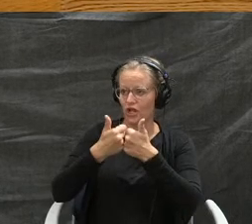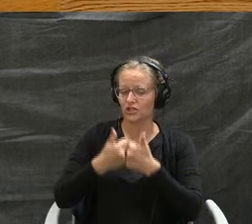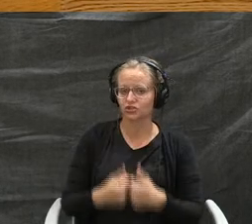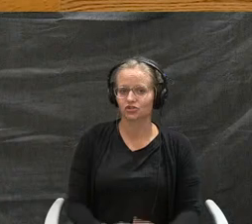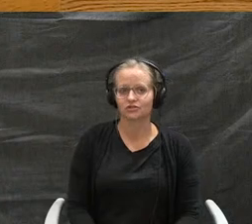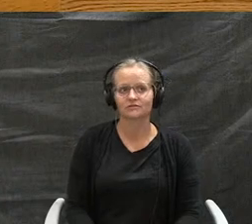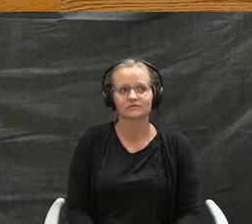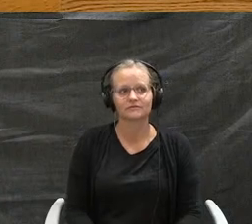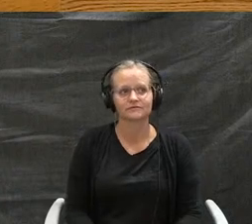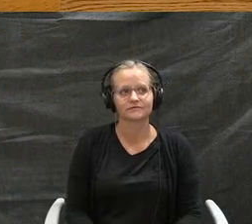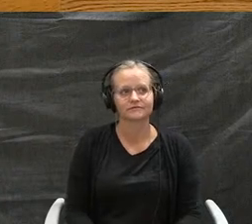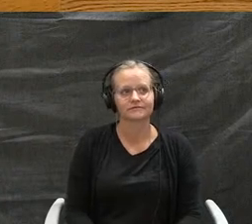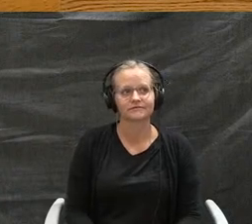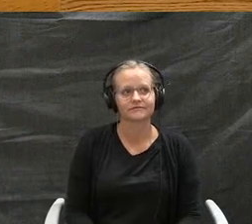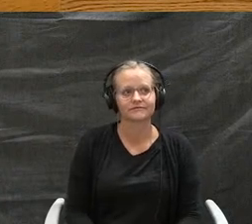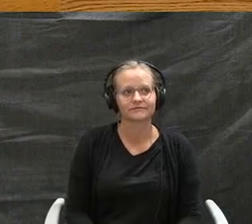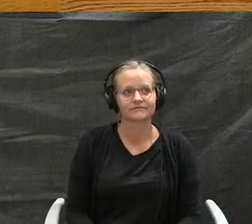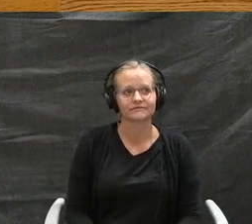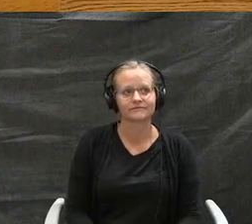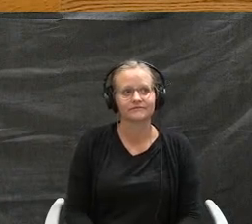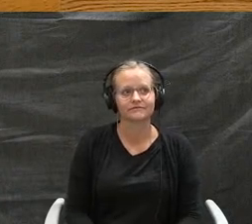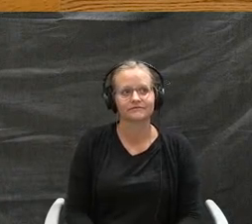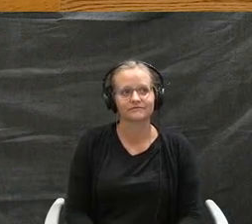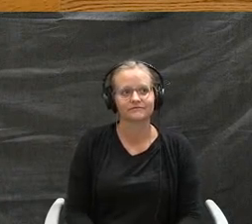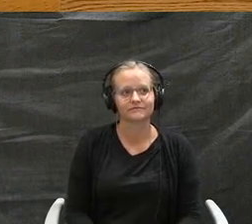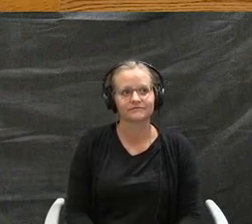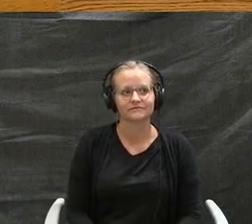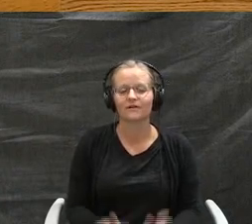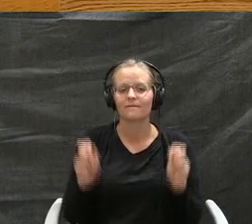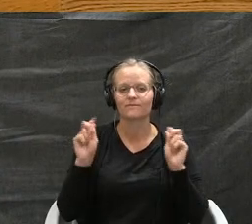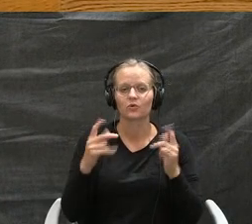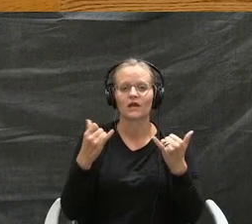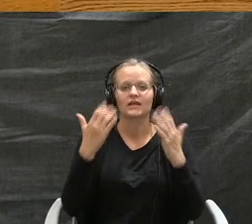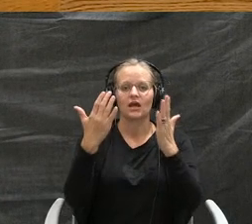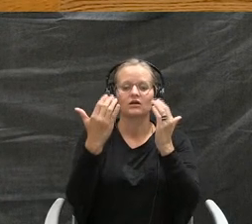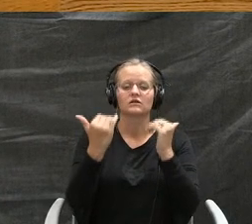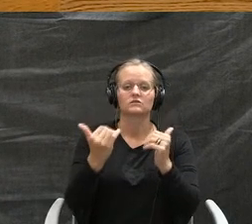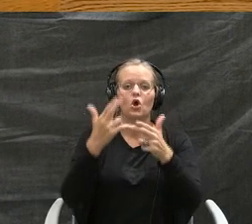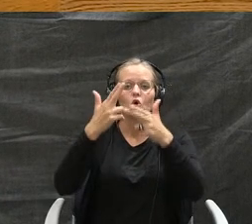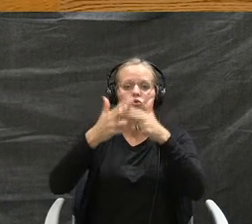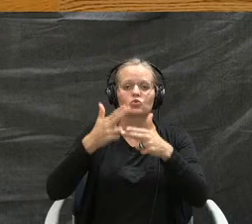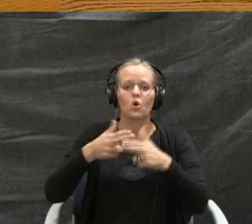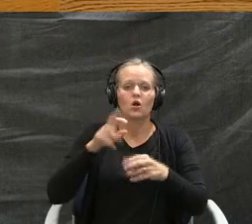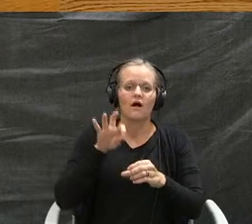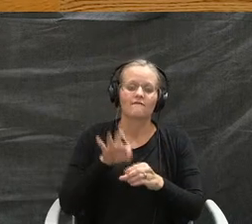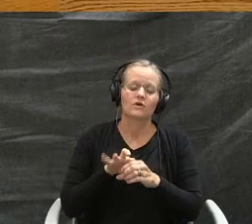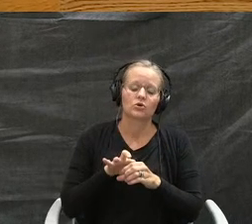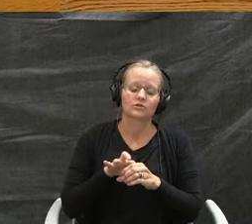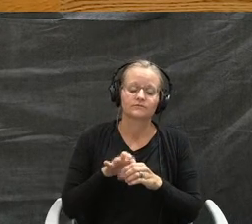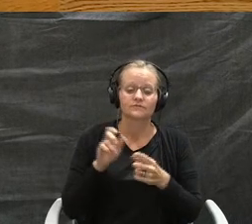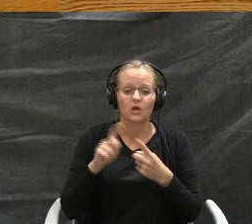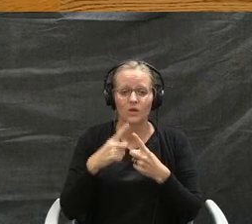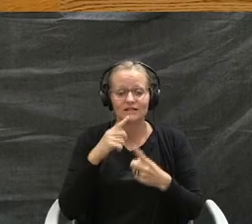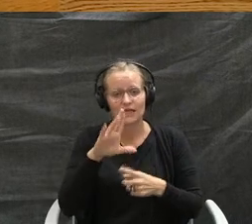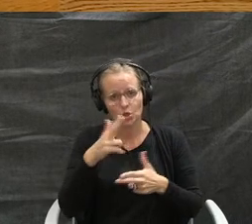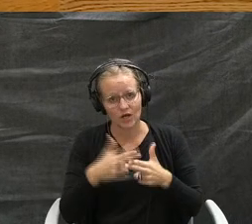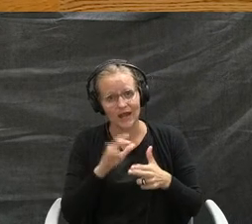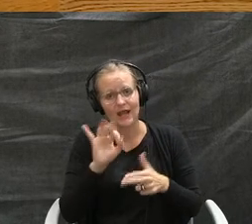Alright, let's not move on to A roll call vote. Please board members. When I call your name. If in favor, please say I oppose